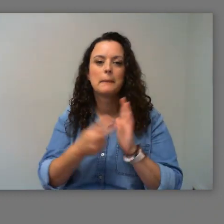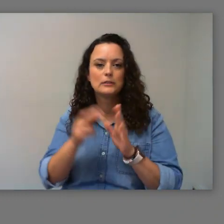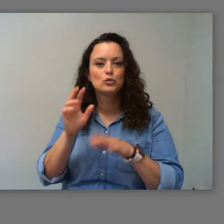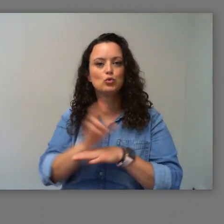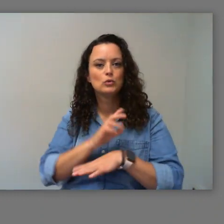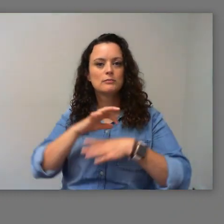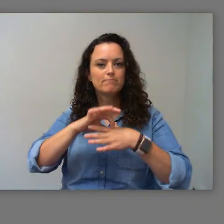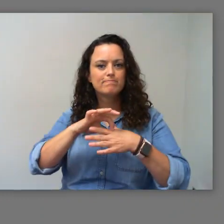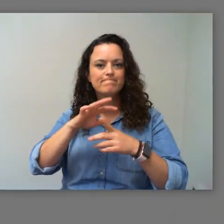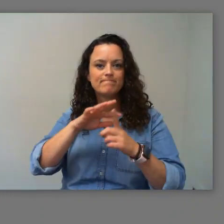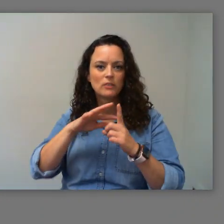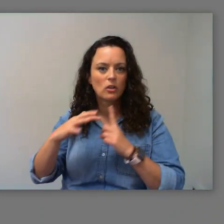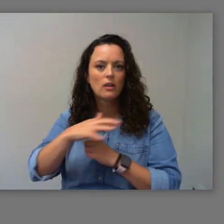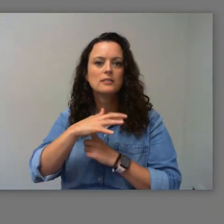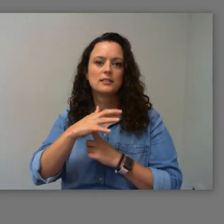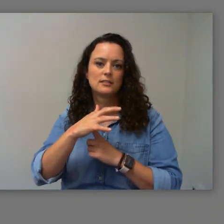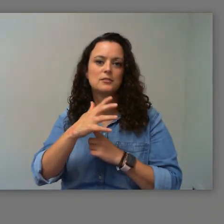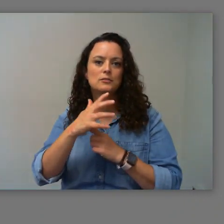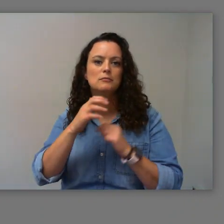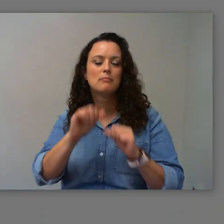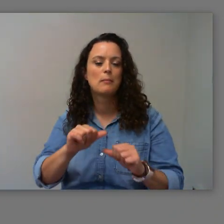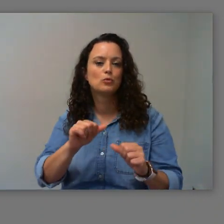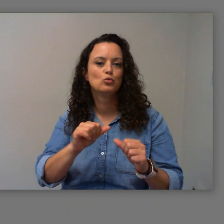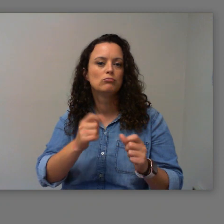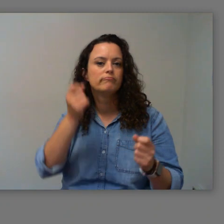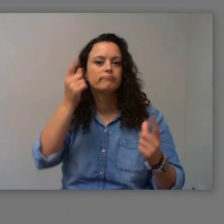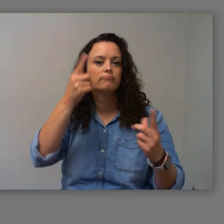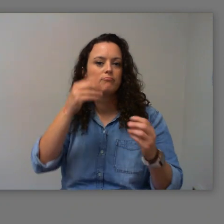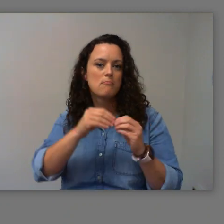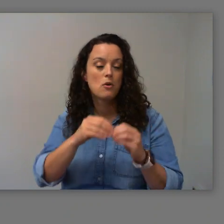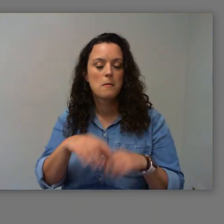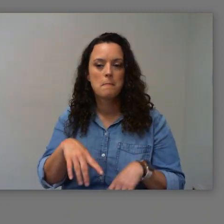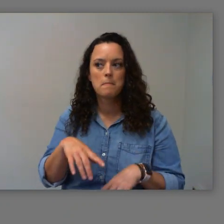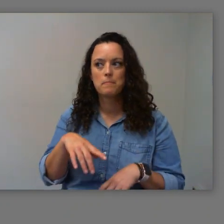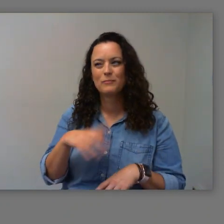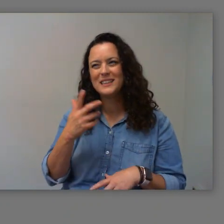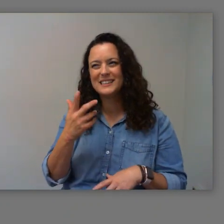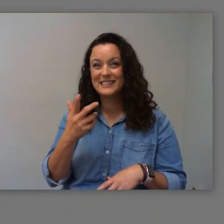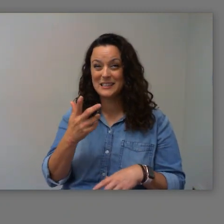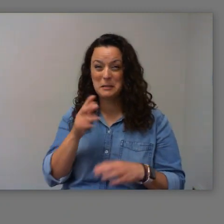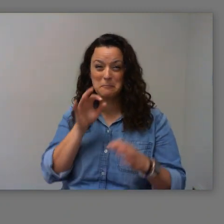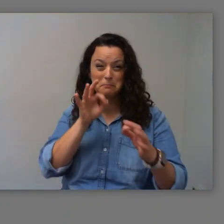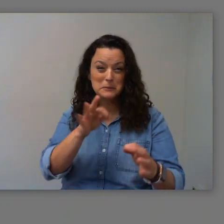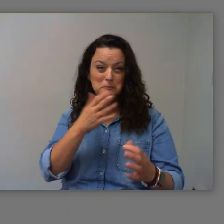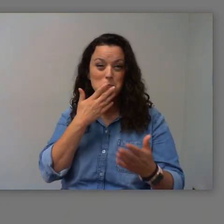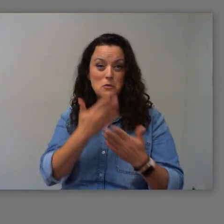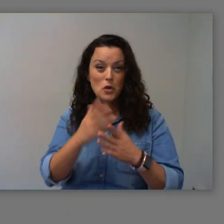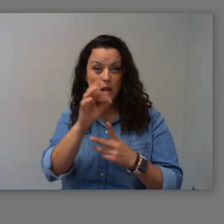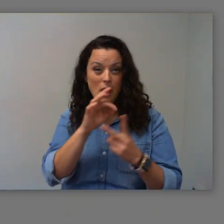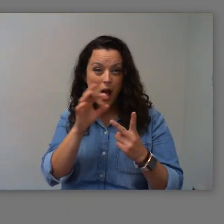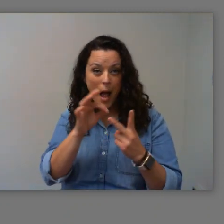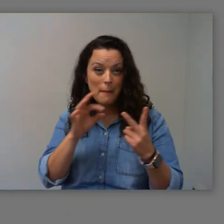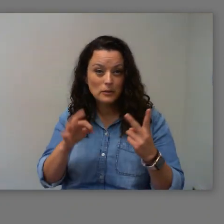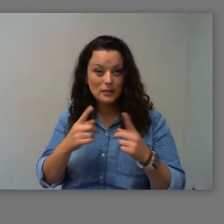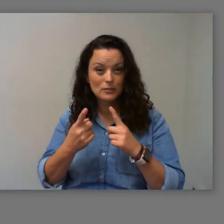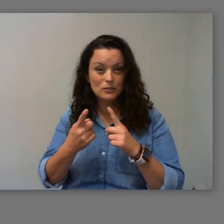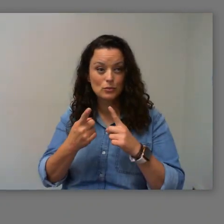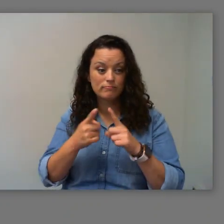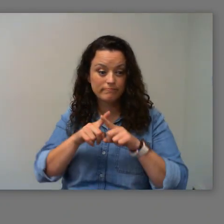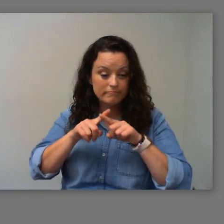like that but it's not always the great option to depend on solely for communication